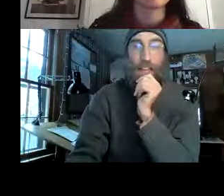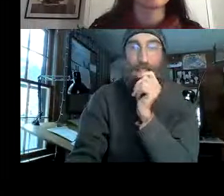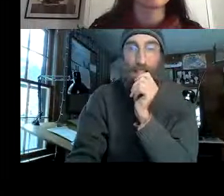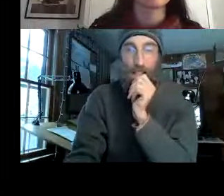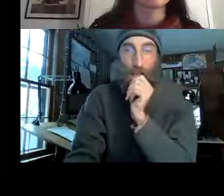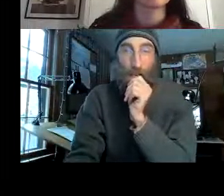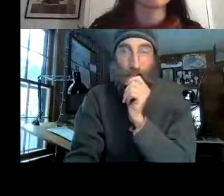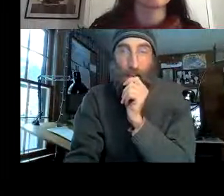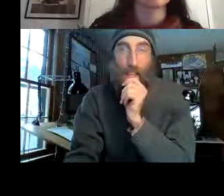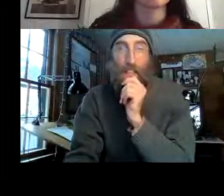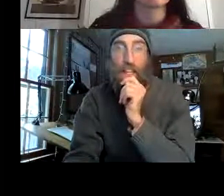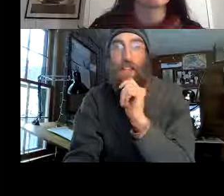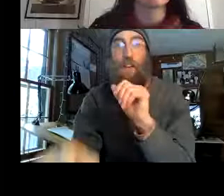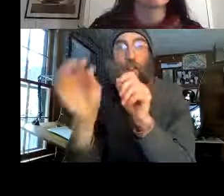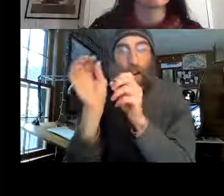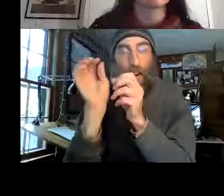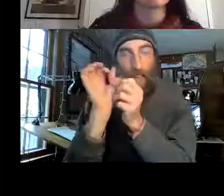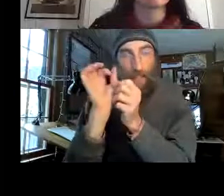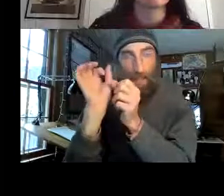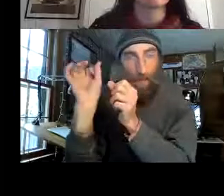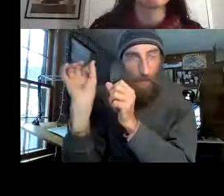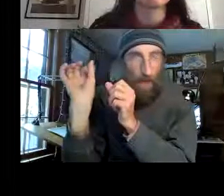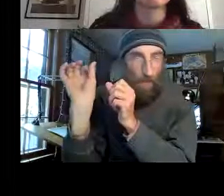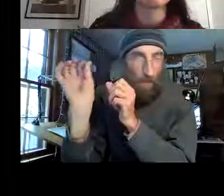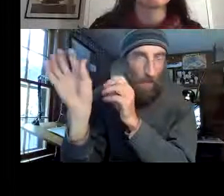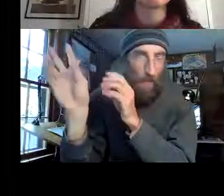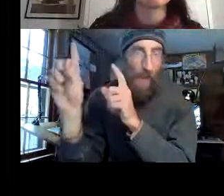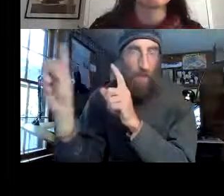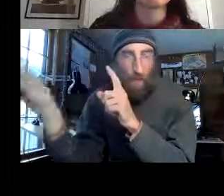1863. And the thing to know there, is um, after